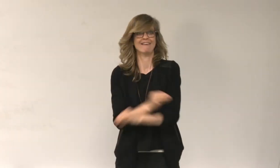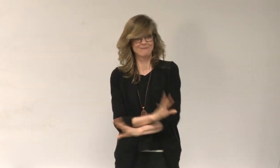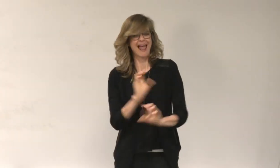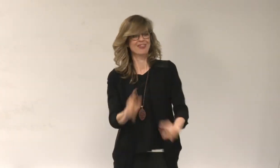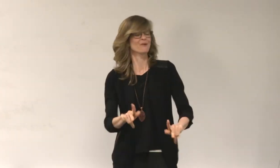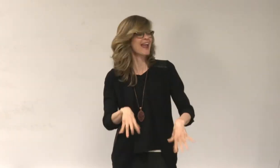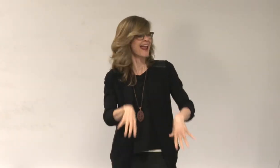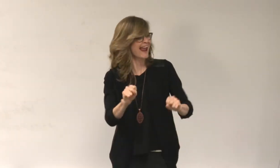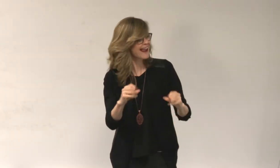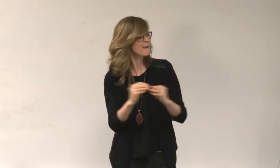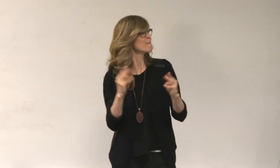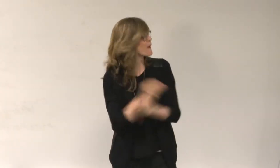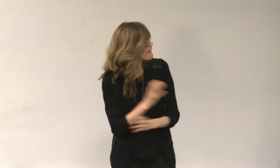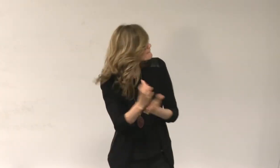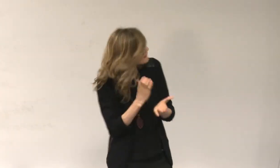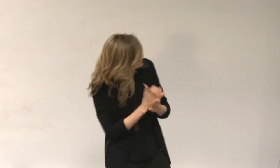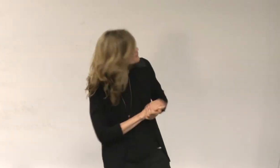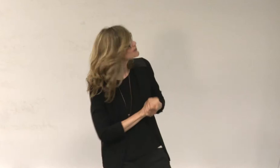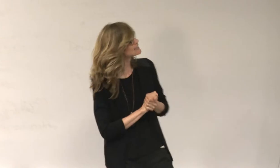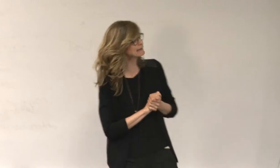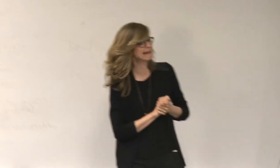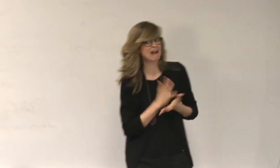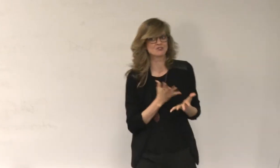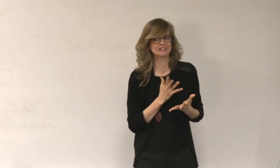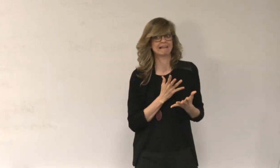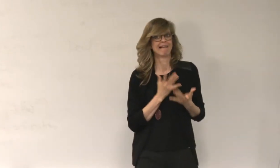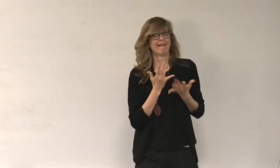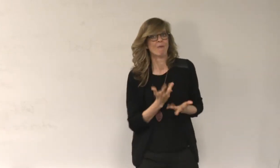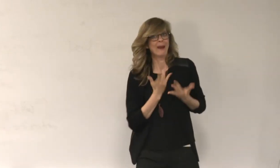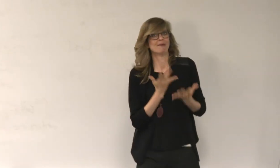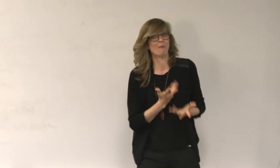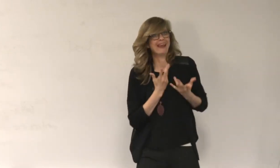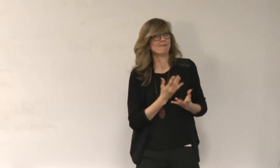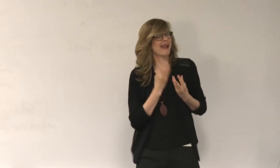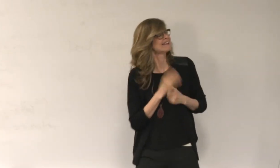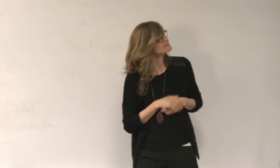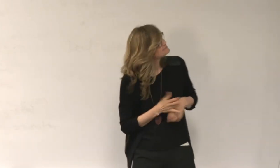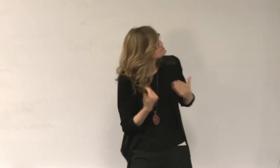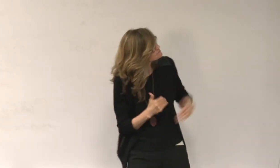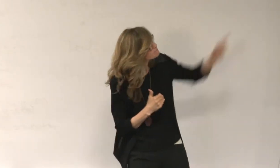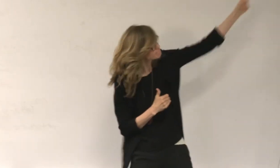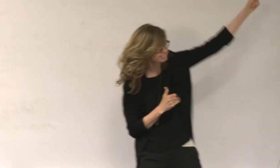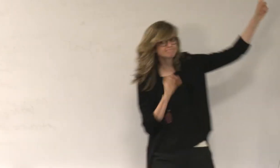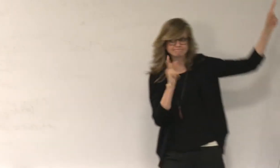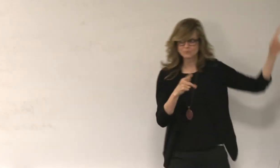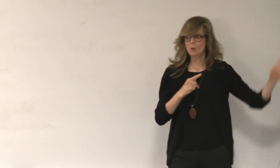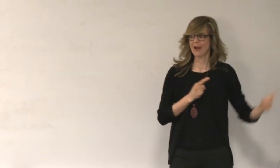LET'S STALL UNTIL WE FIGURE OUT WHAT WE WANT TO DO. RIGHT, BECAUSE I DON'T KNOW WHAT I WANT TO DO JUST YET.